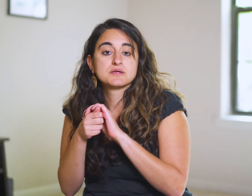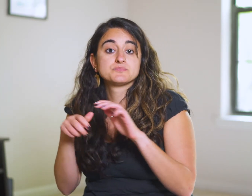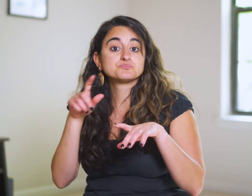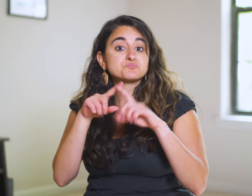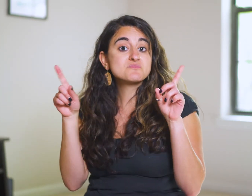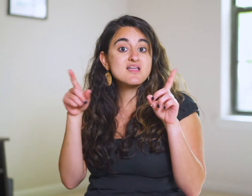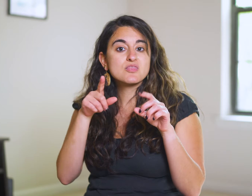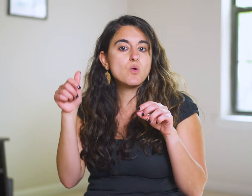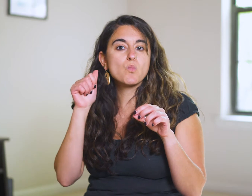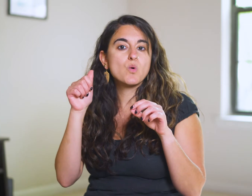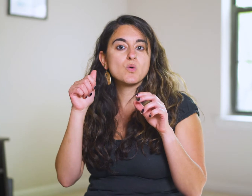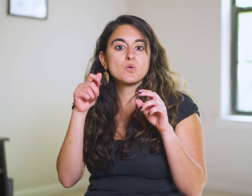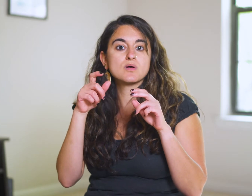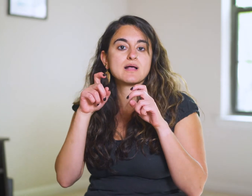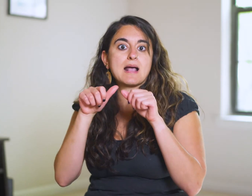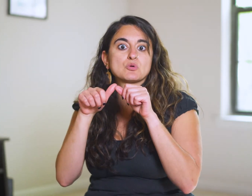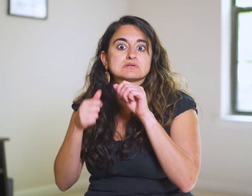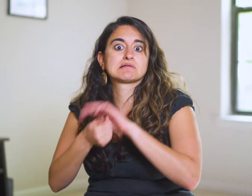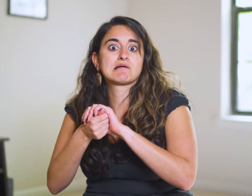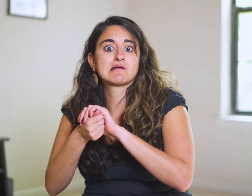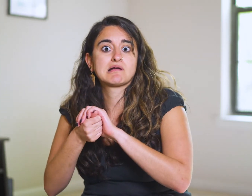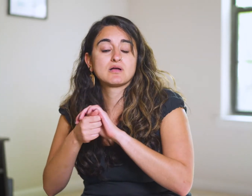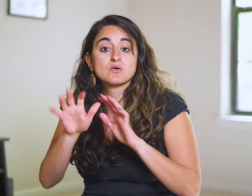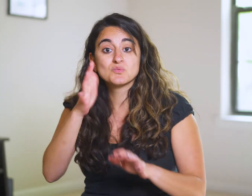but they won’t be able to keep up the ruse,